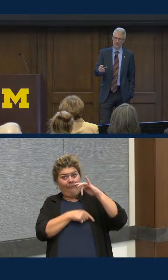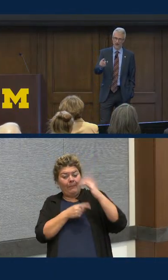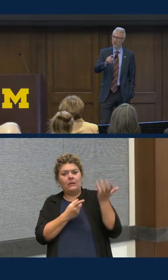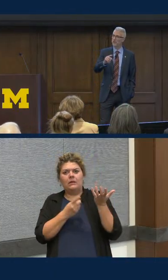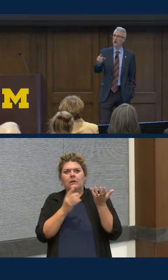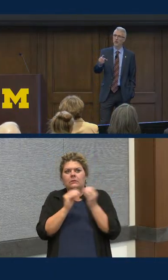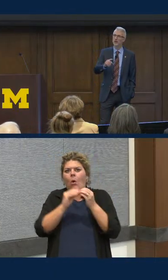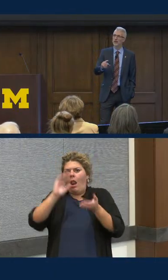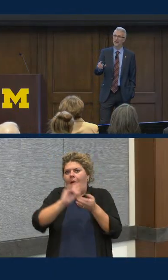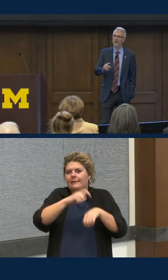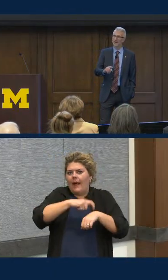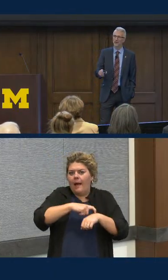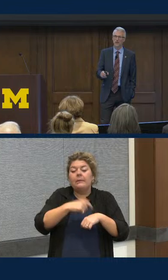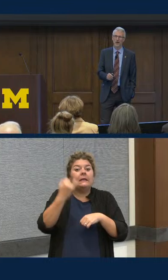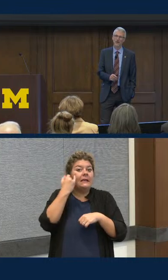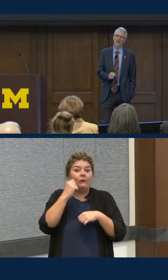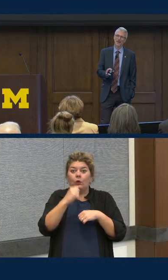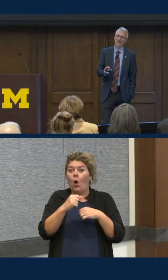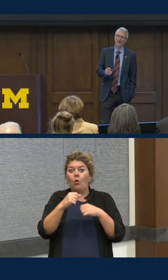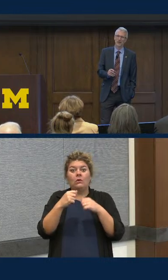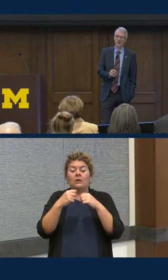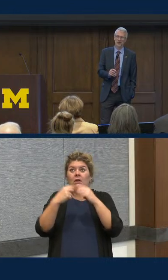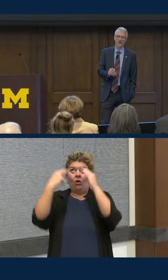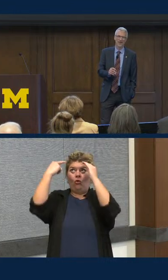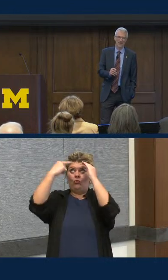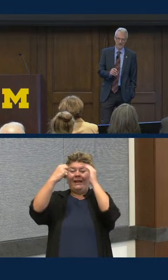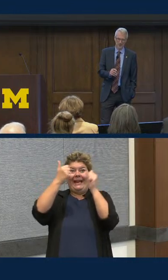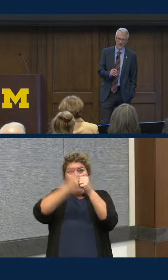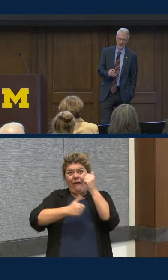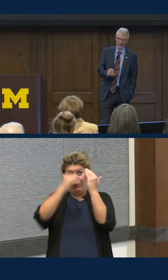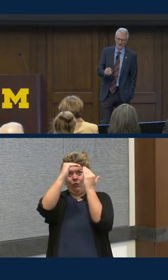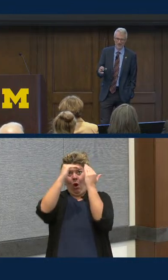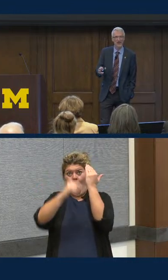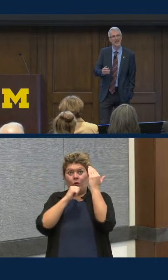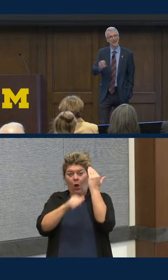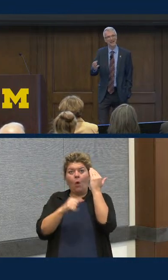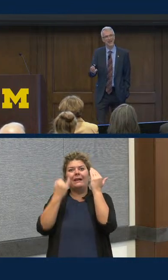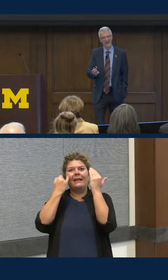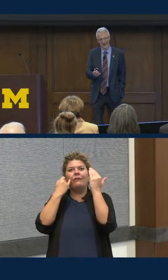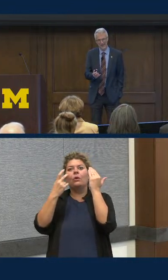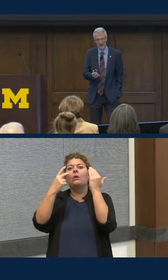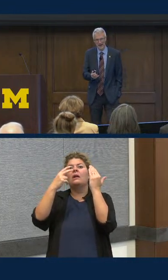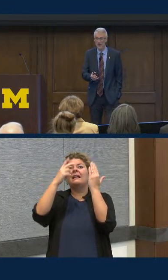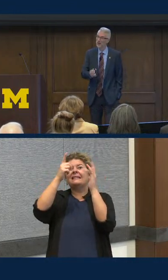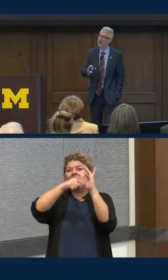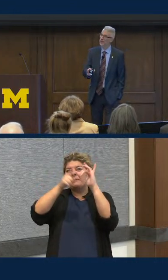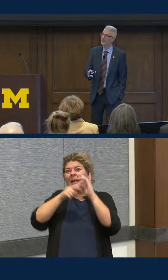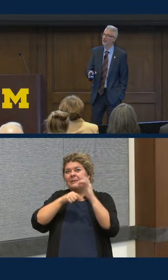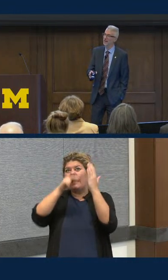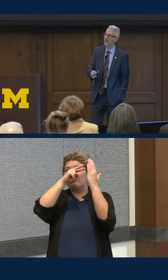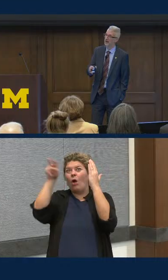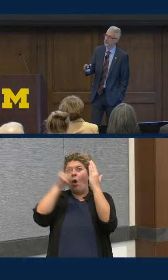take less time. If you don't read every row it's like skimming a book speed reading